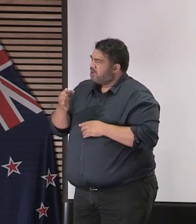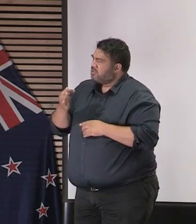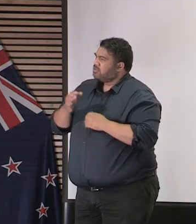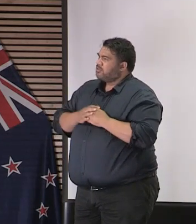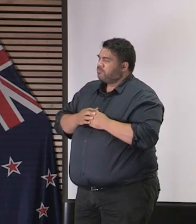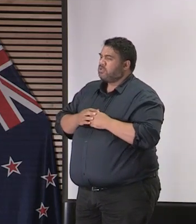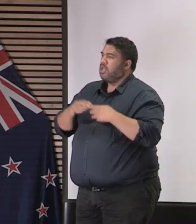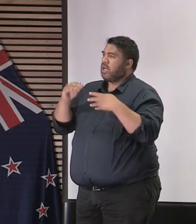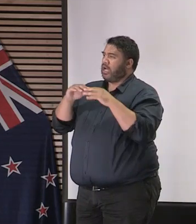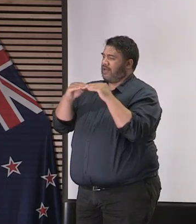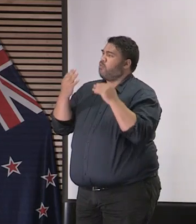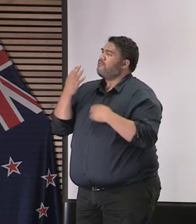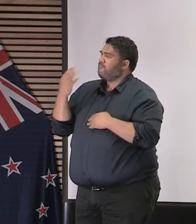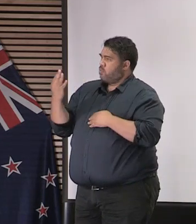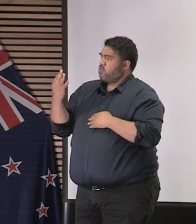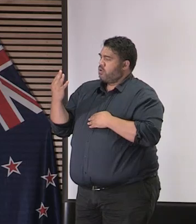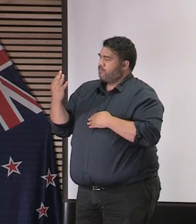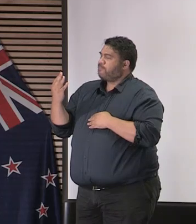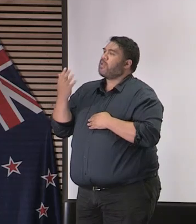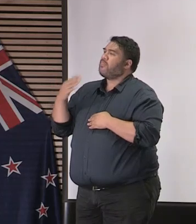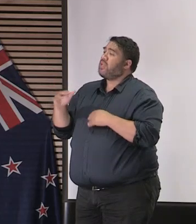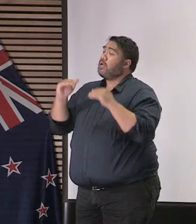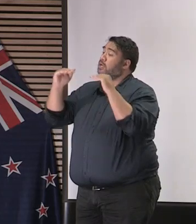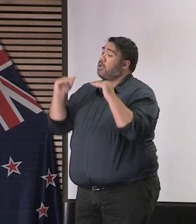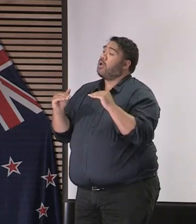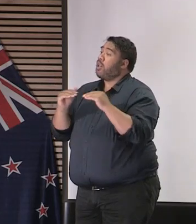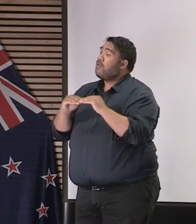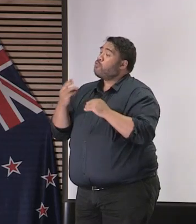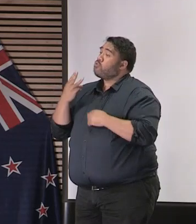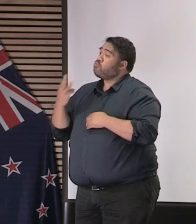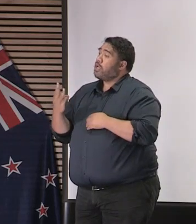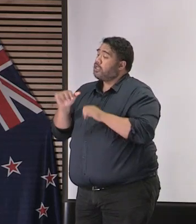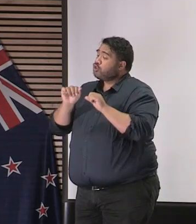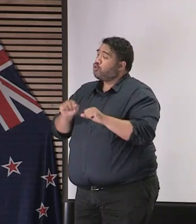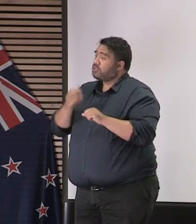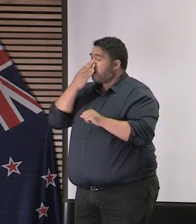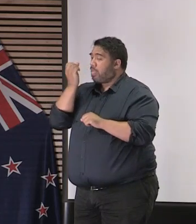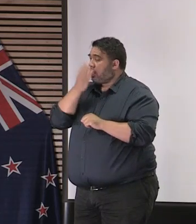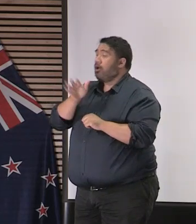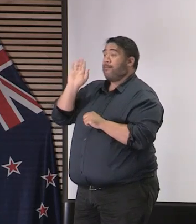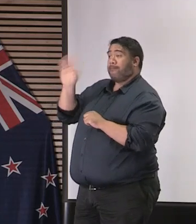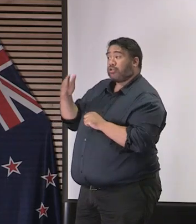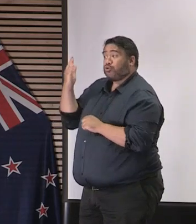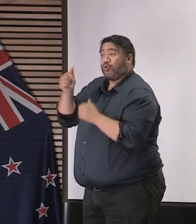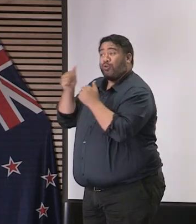Could the style of learning continue once we exit alert